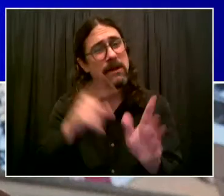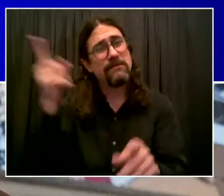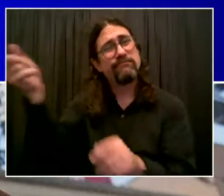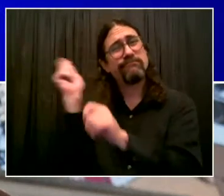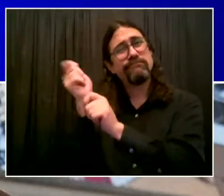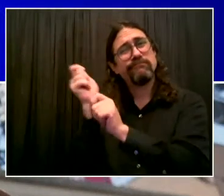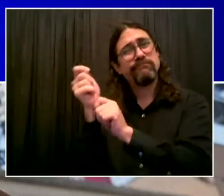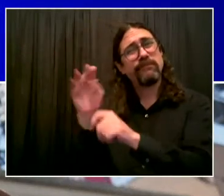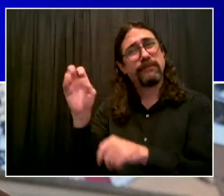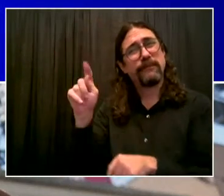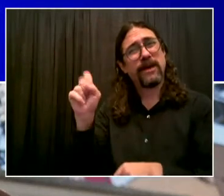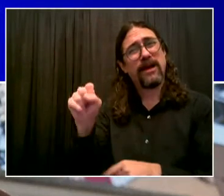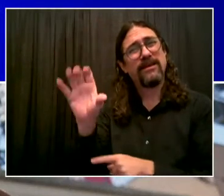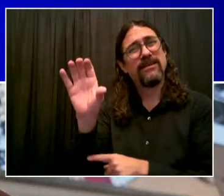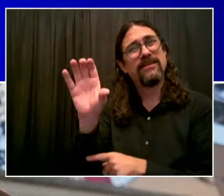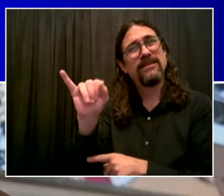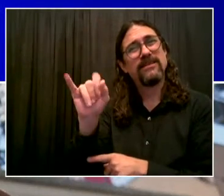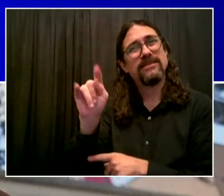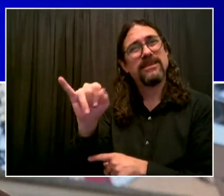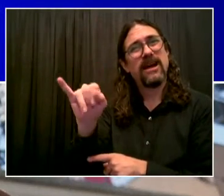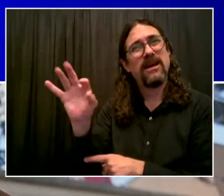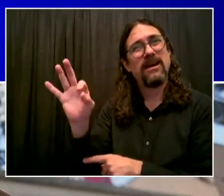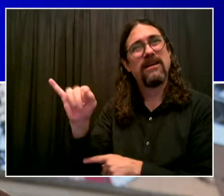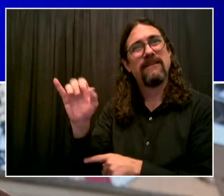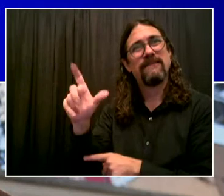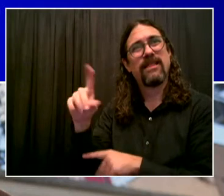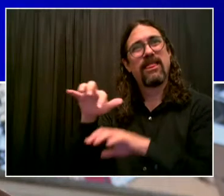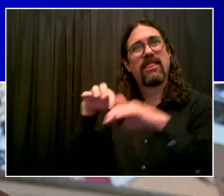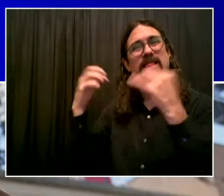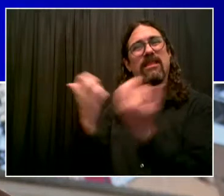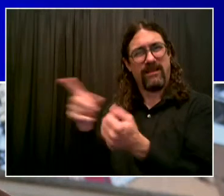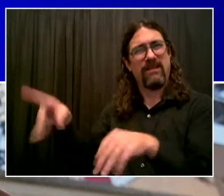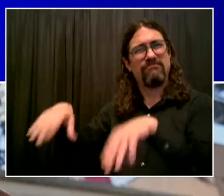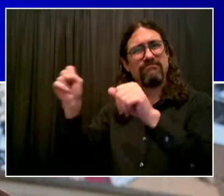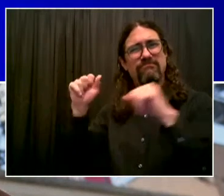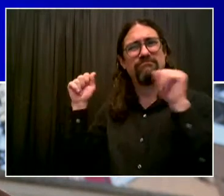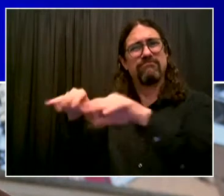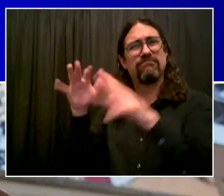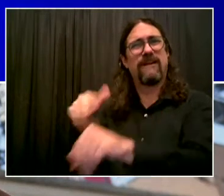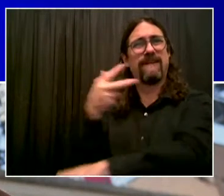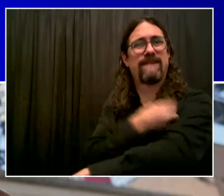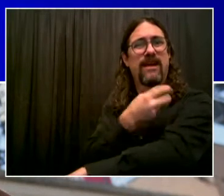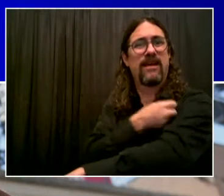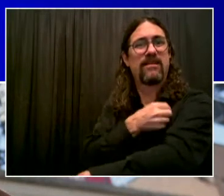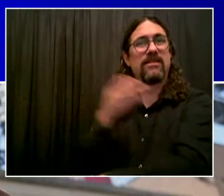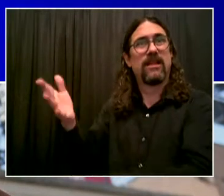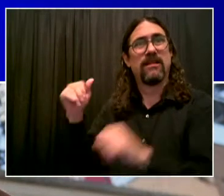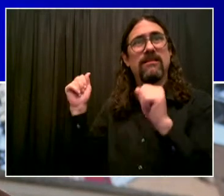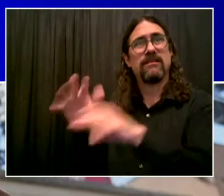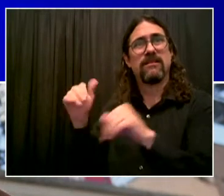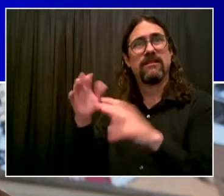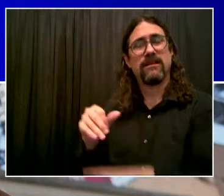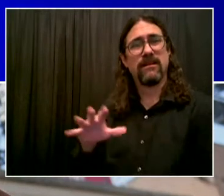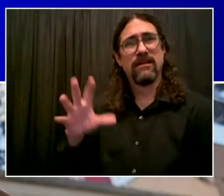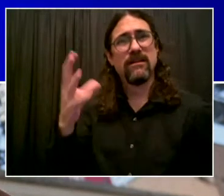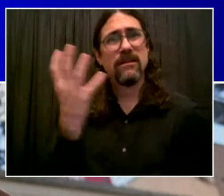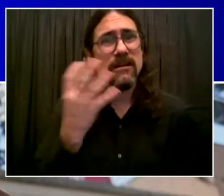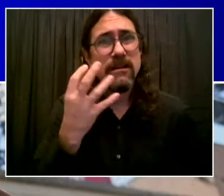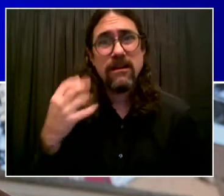HAVE BEEN WORKING TO CREATE THE VACCINATION SITES . THEY STARTED